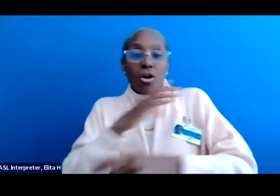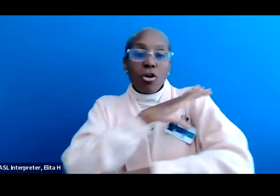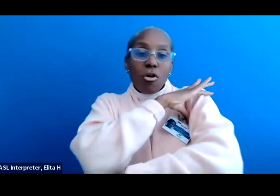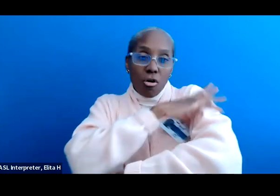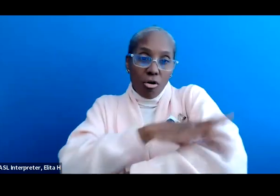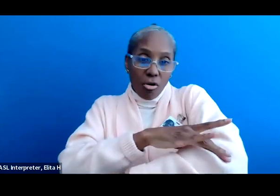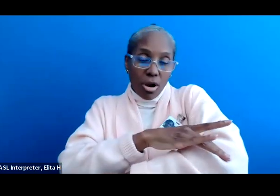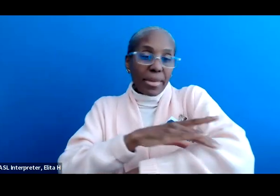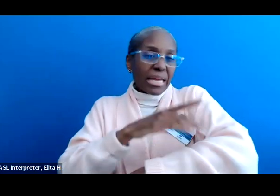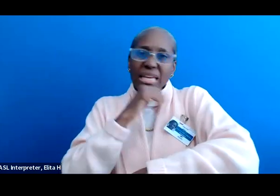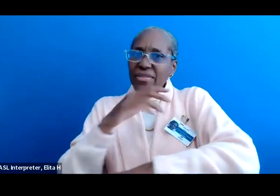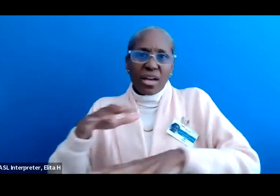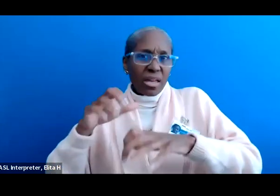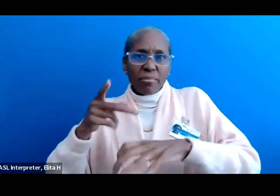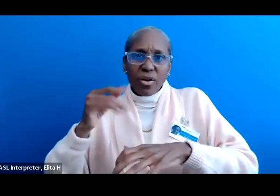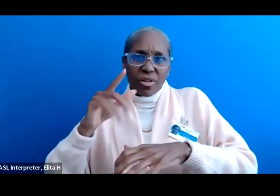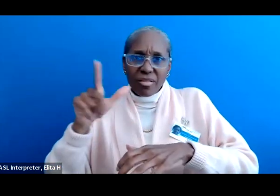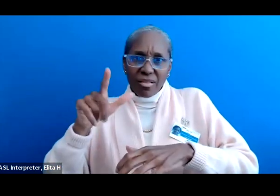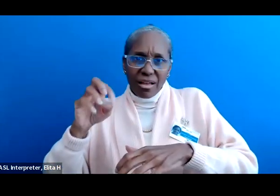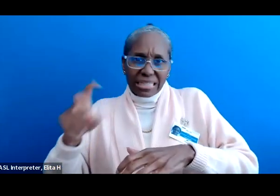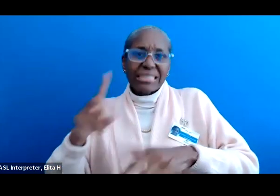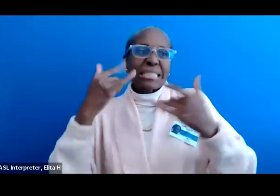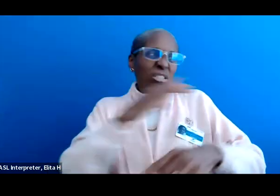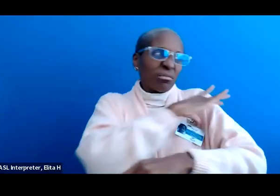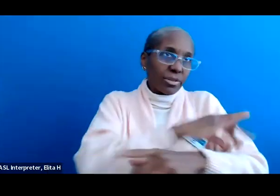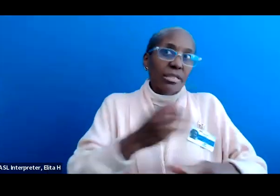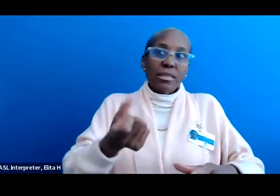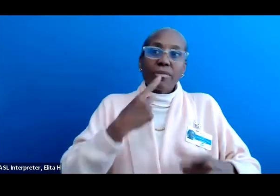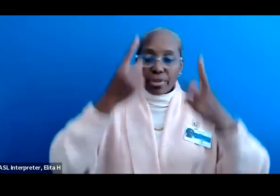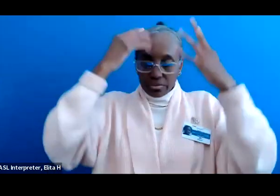If they're not paralyzed, you're still relaxing the arm muscles because it travels throughout your body.